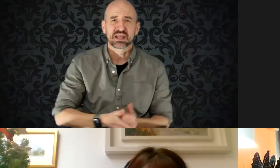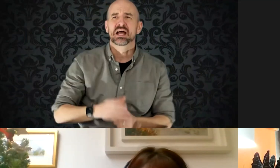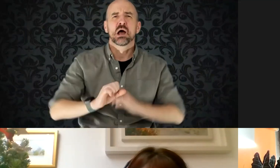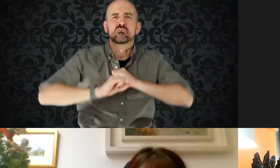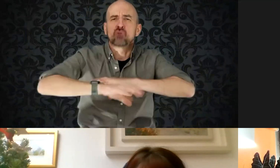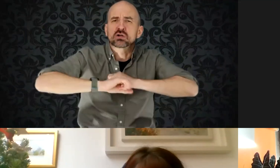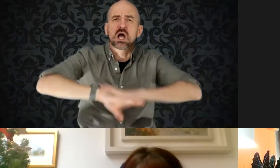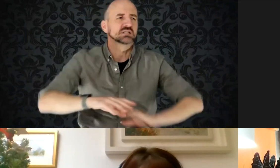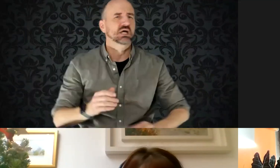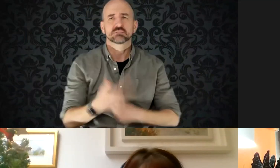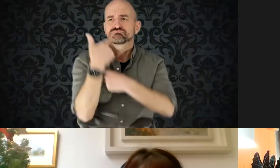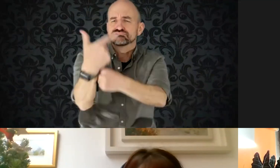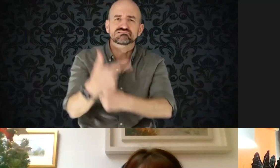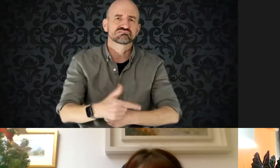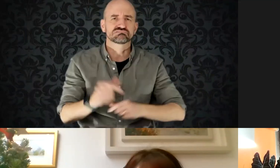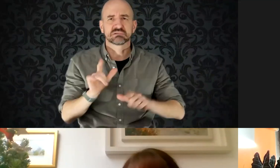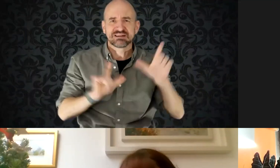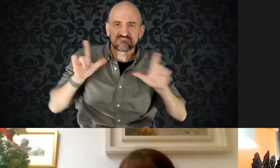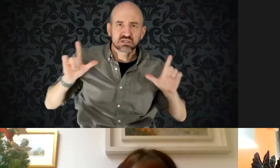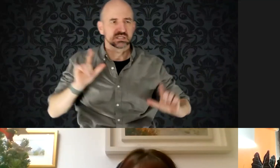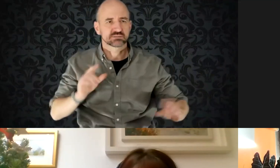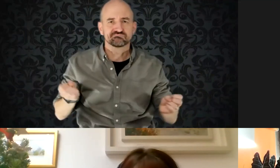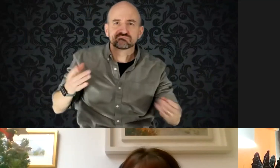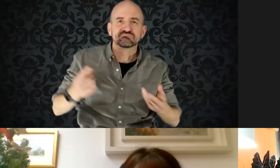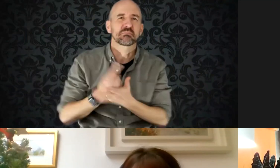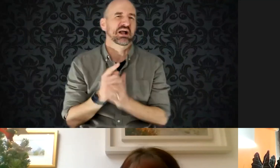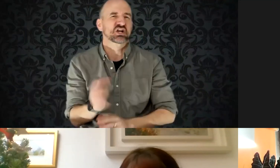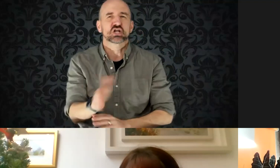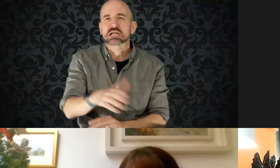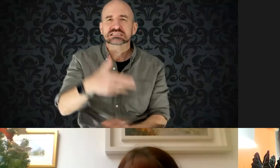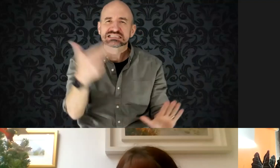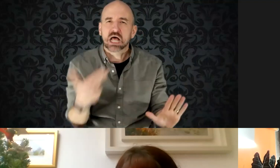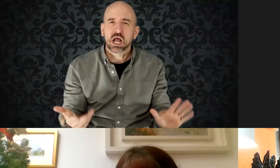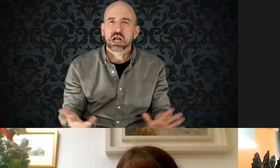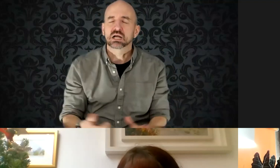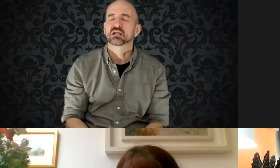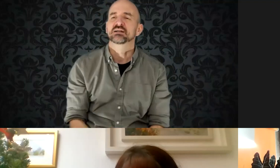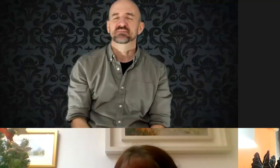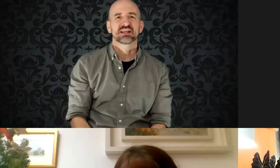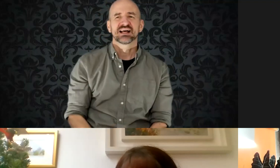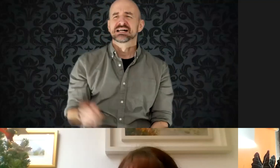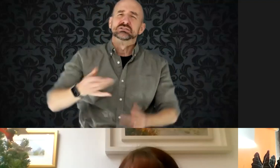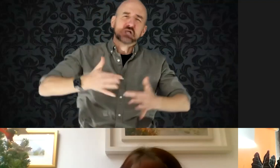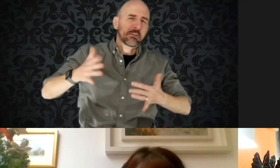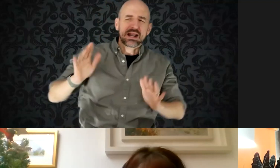You may know him best from things like BBC This Morning, helping many a novice and seasoned gardener with his